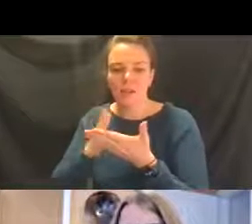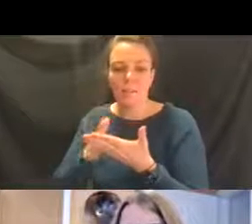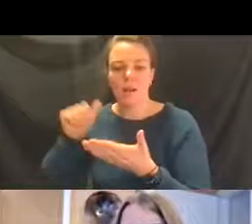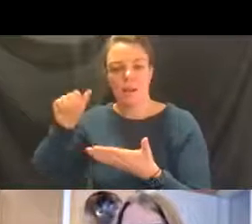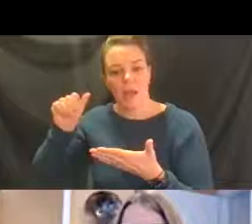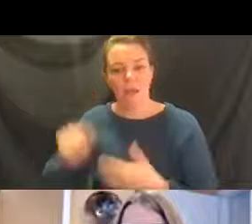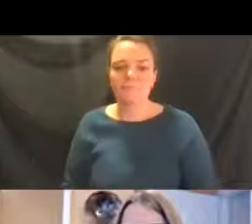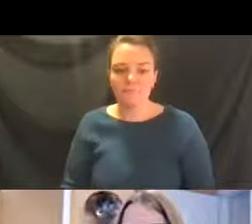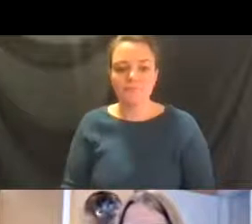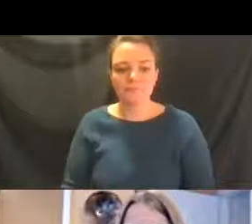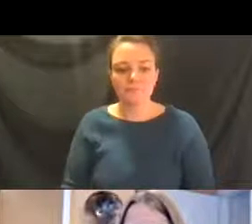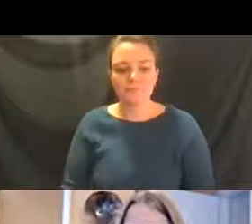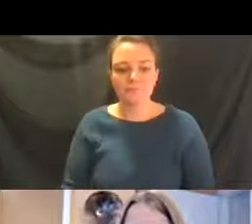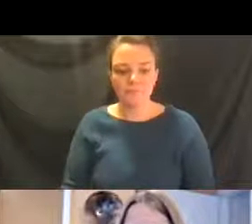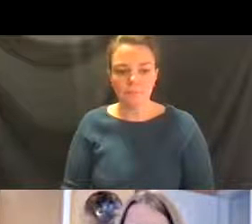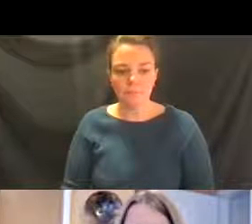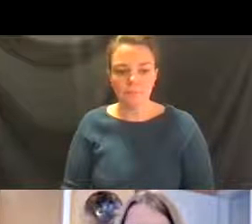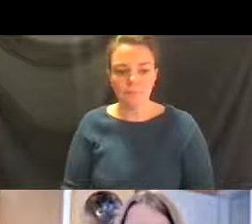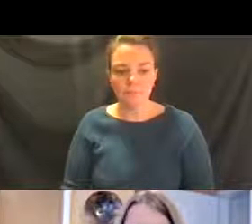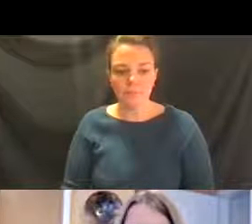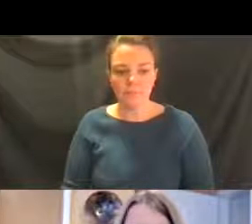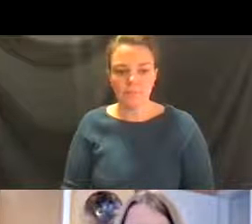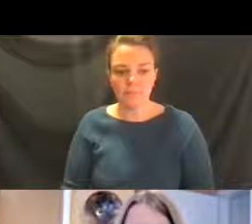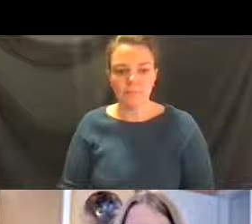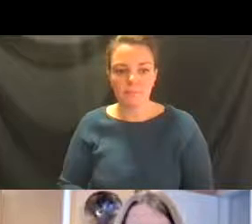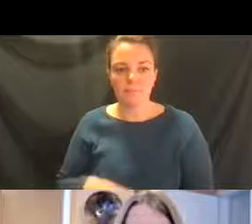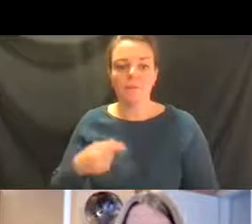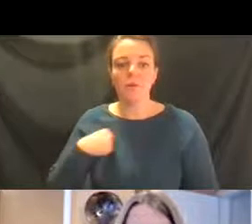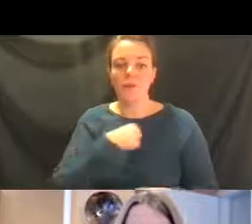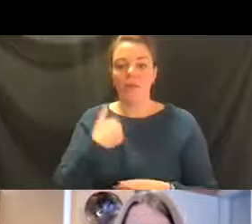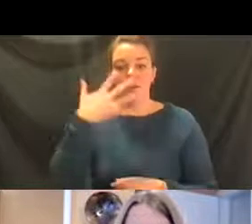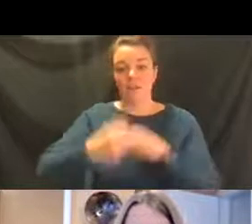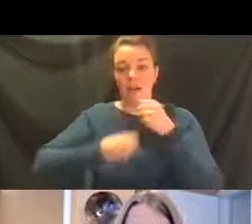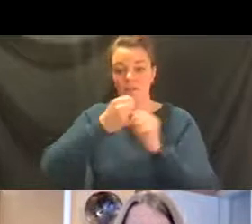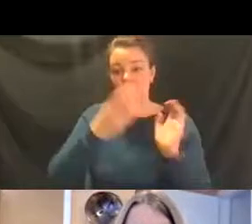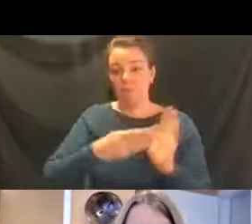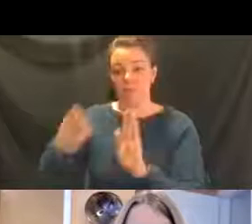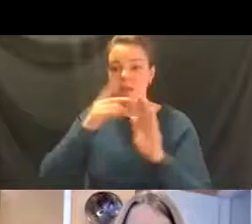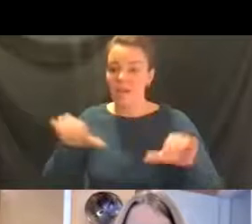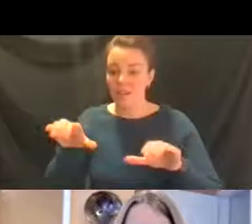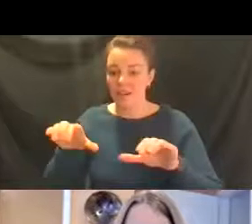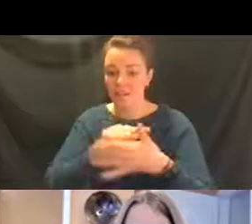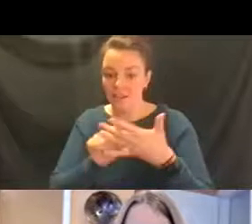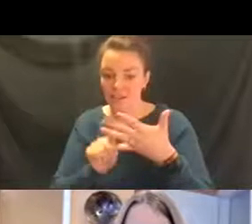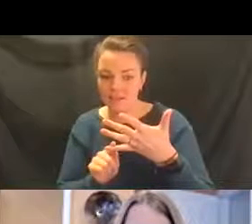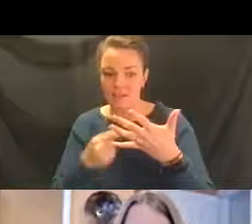The activities of our five-year activities are the creation of an interactive Health Matters